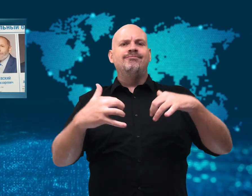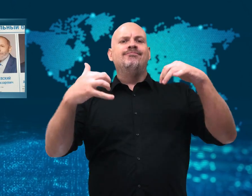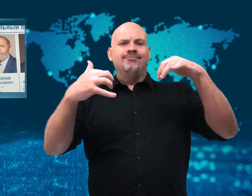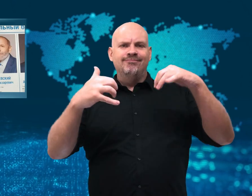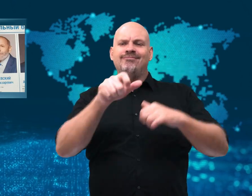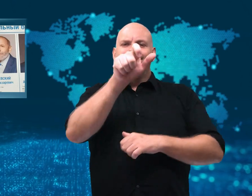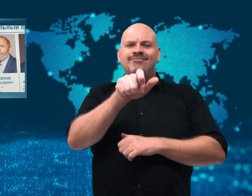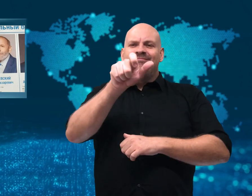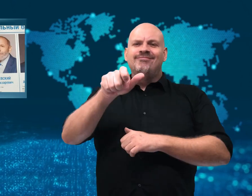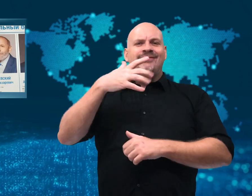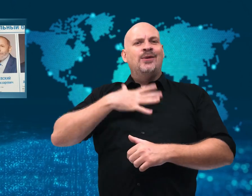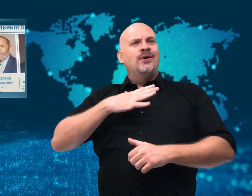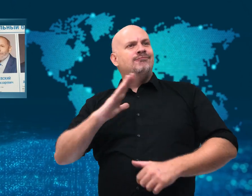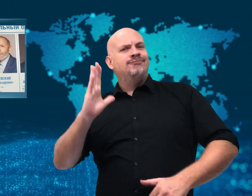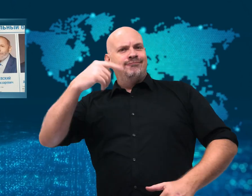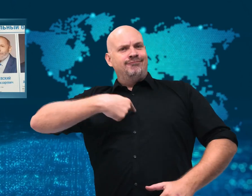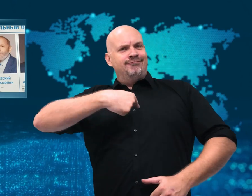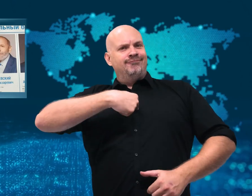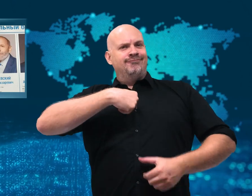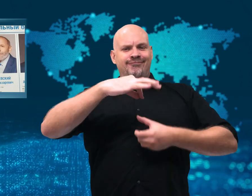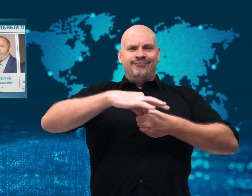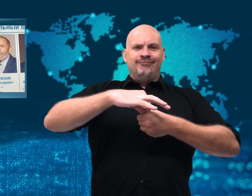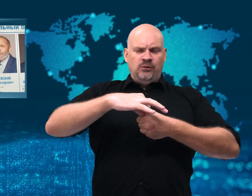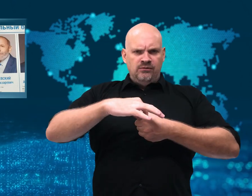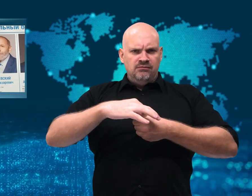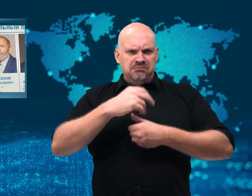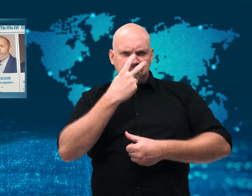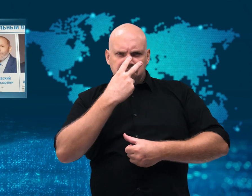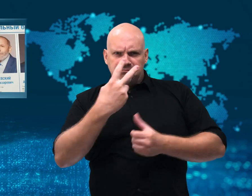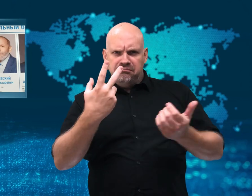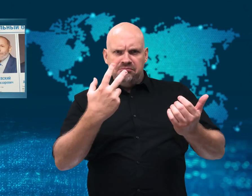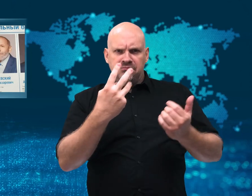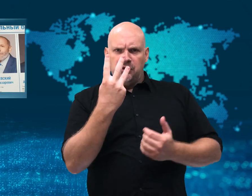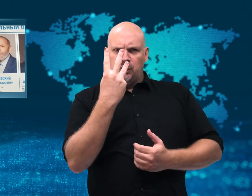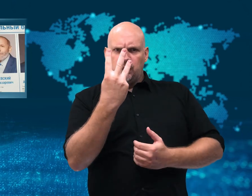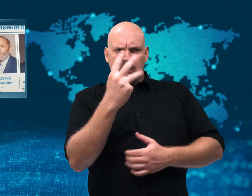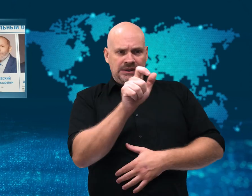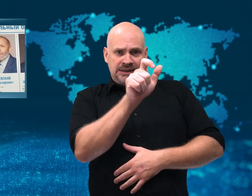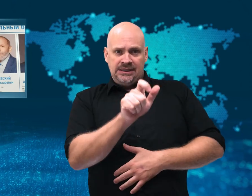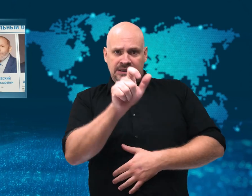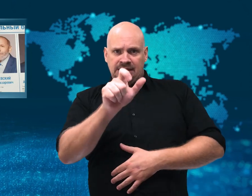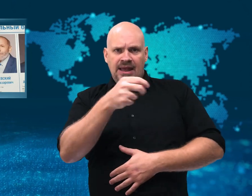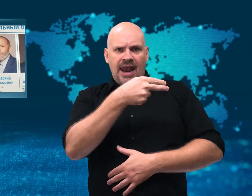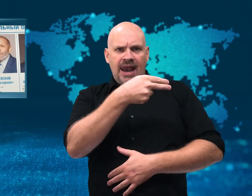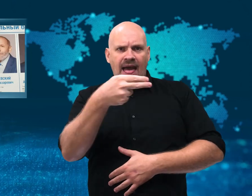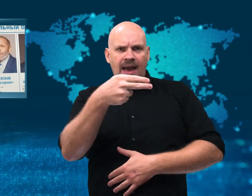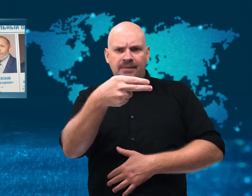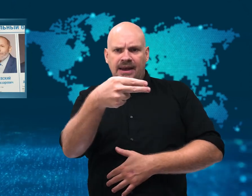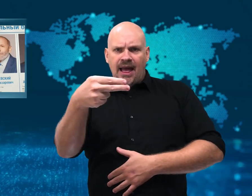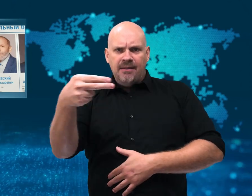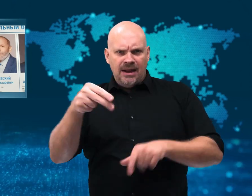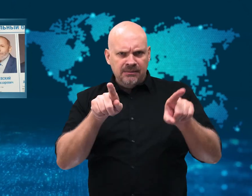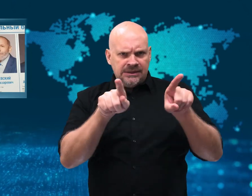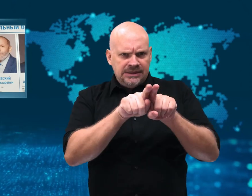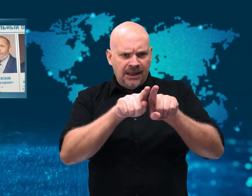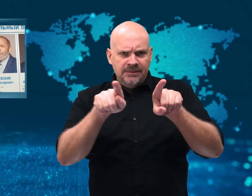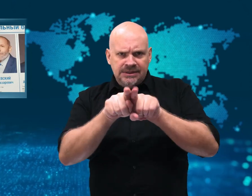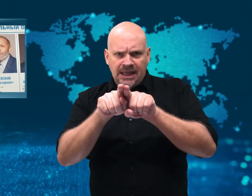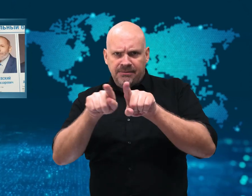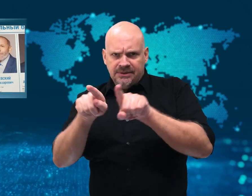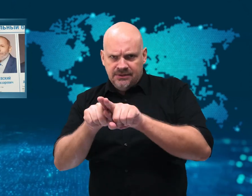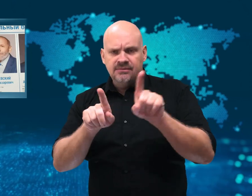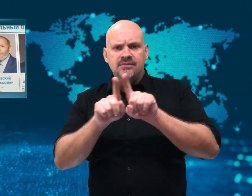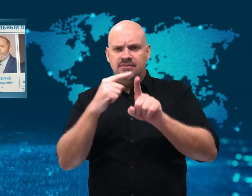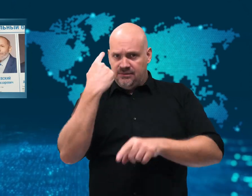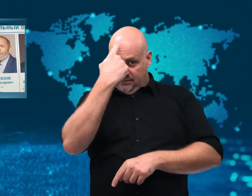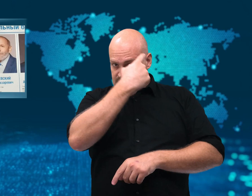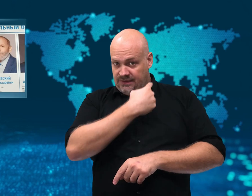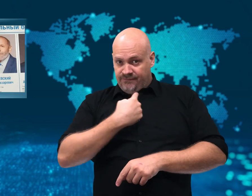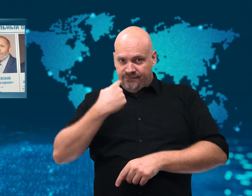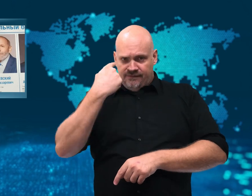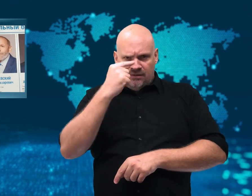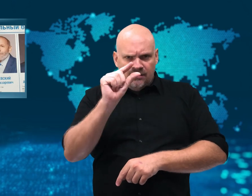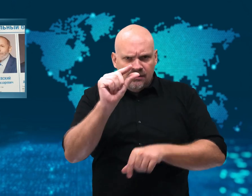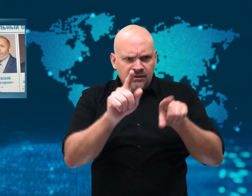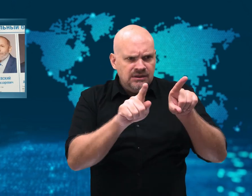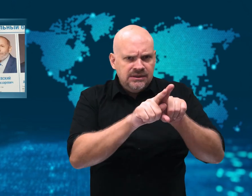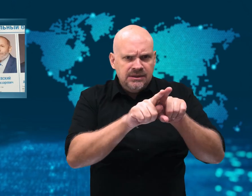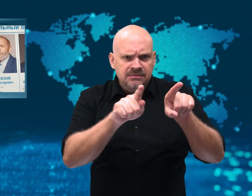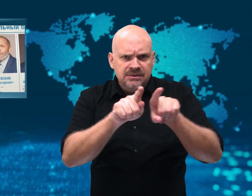Russia lists three men with identical names and near-identical faces.